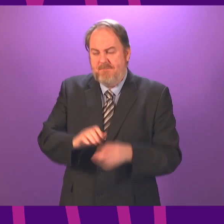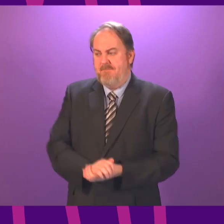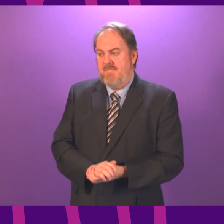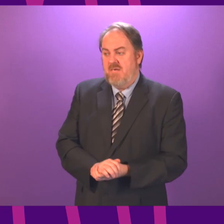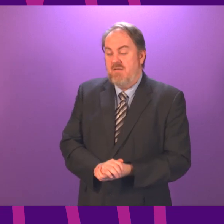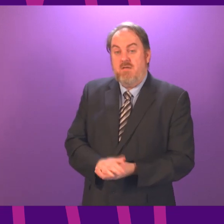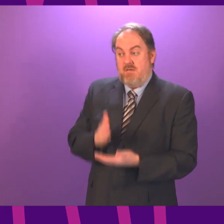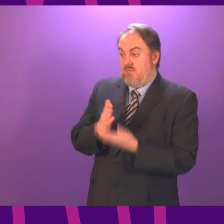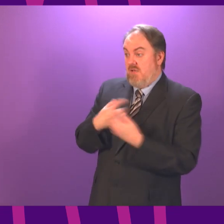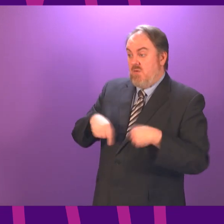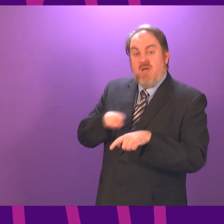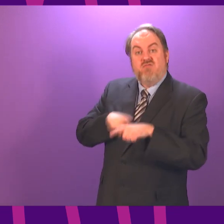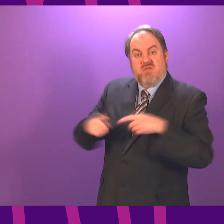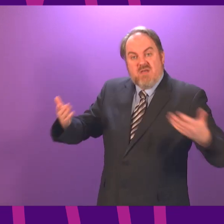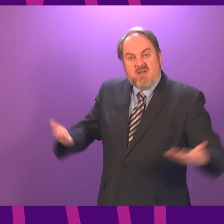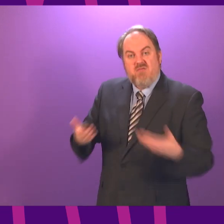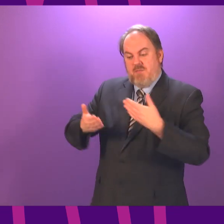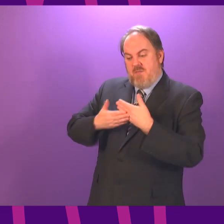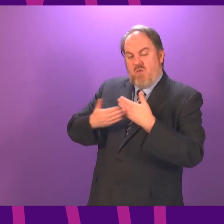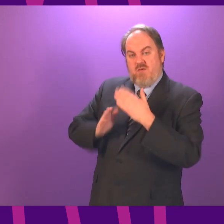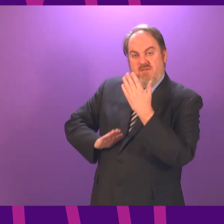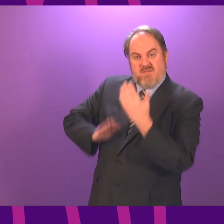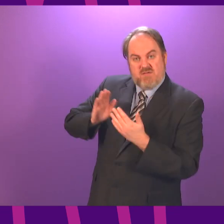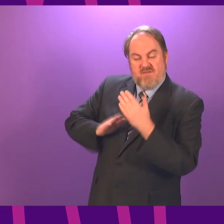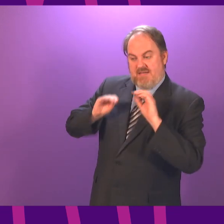learning throughout the pandemic, which is why we confirmed yesterday that children in